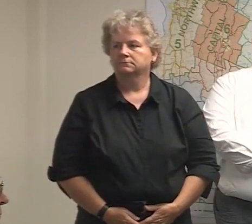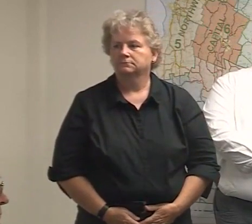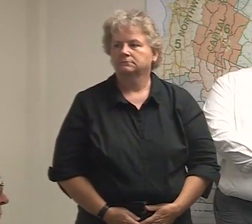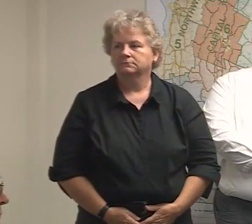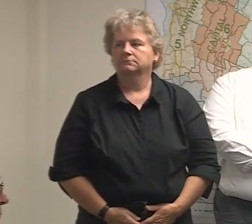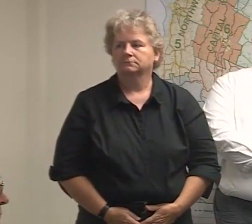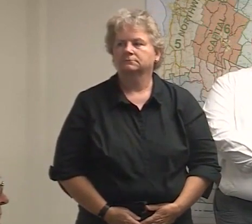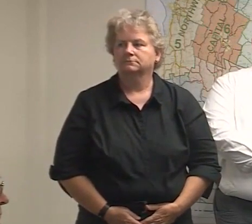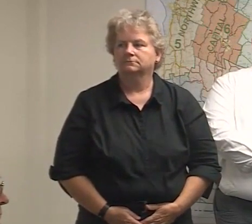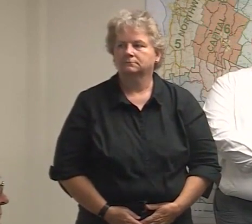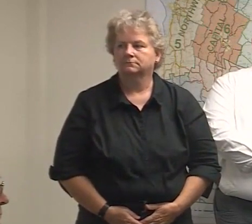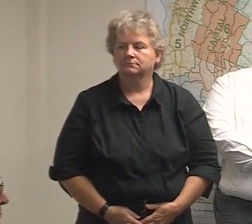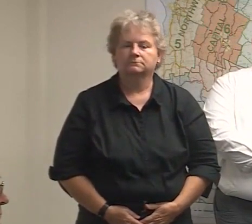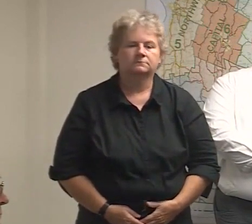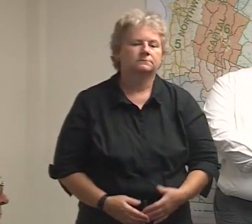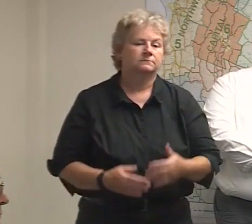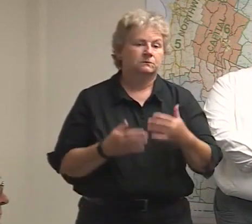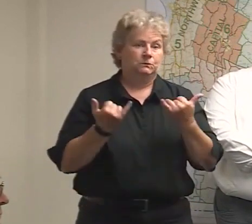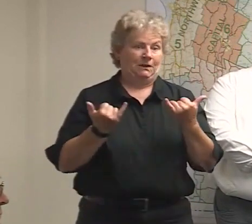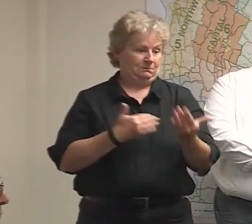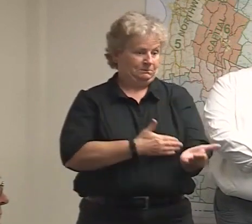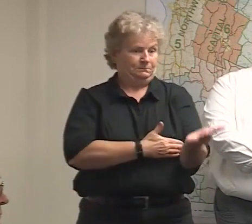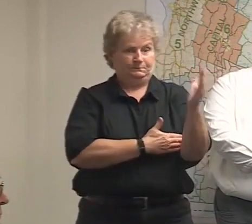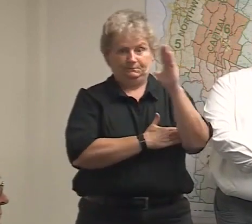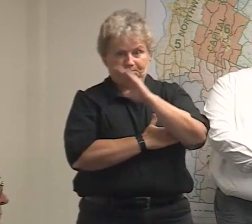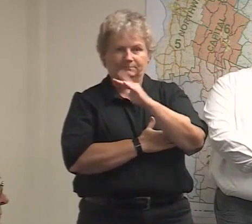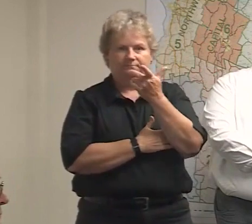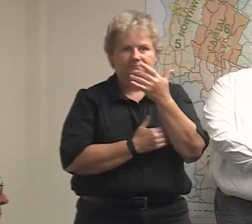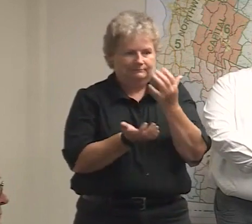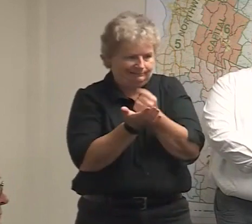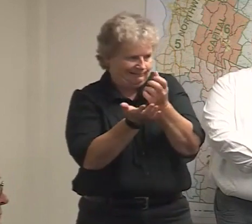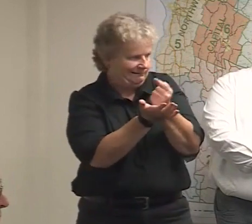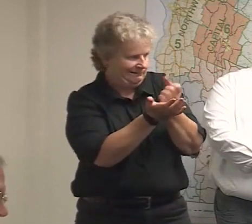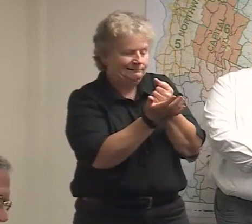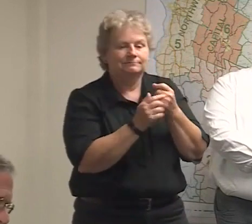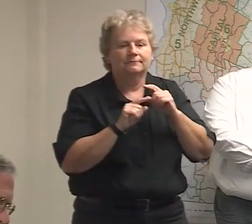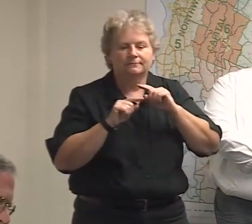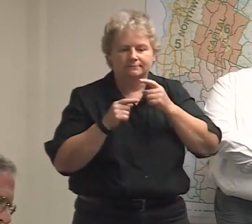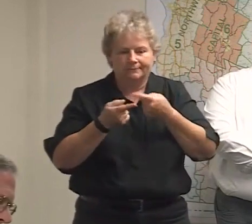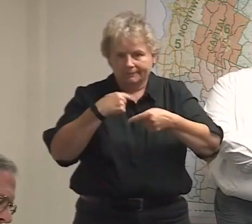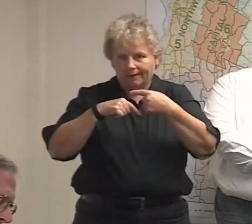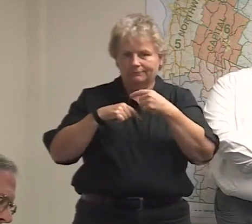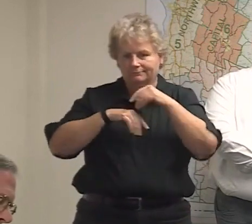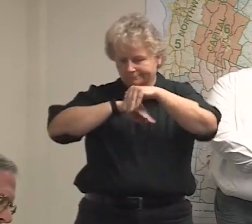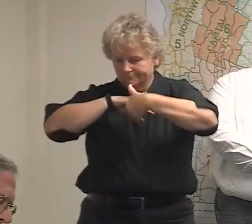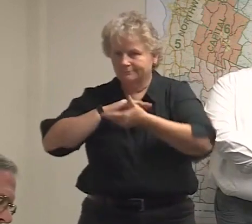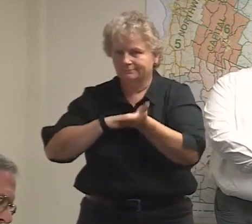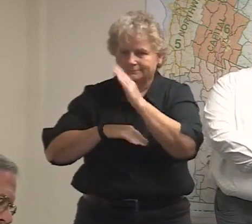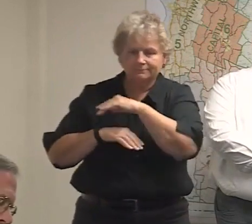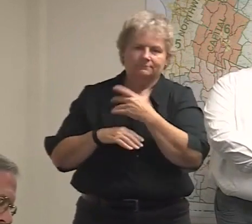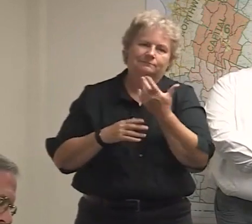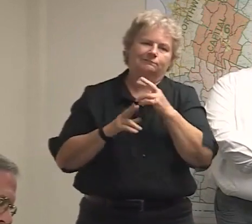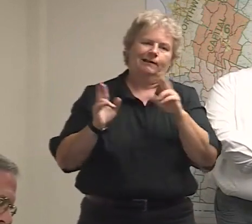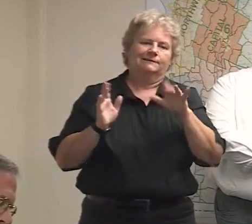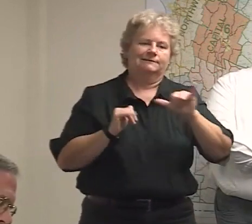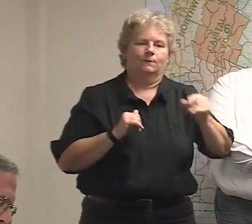SO IN THIS, IT APPEARS IT MIGHT START, YOU KNOW, 4:00 OR SO AND IT’D BE A QUICK MOVING STORM.